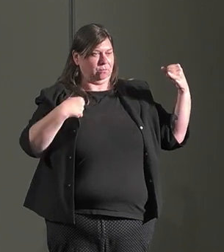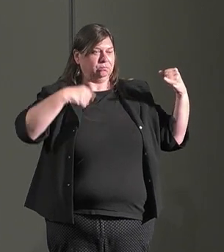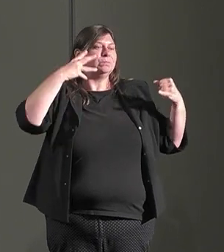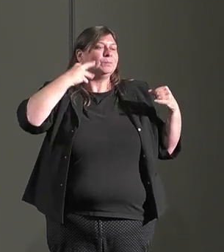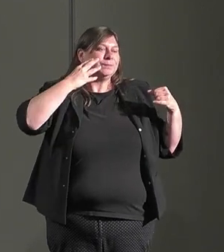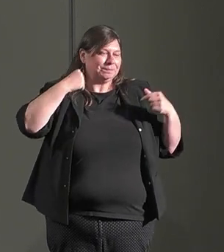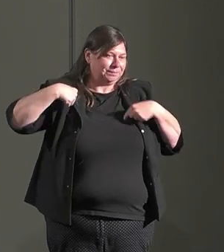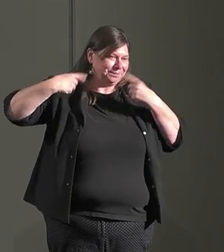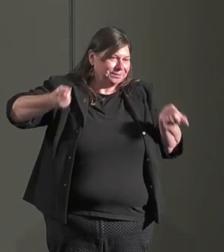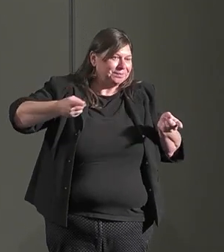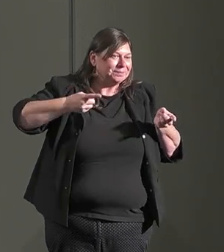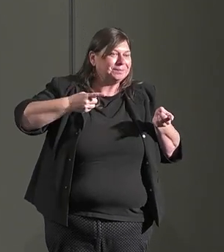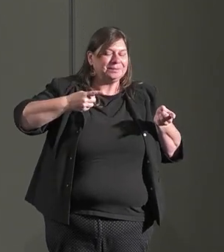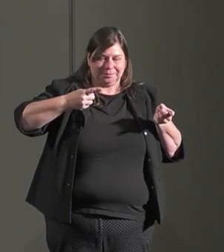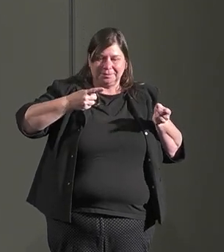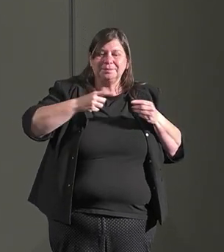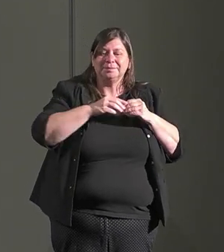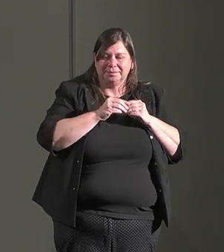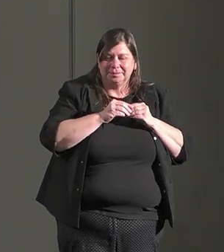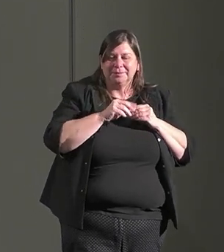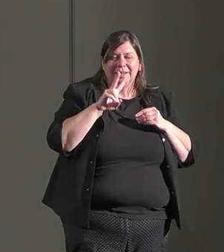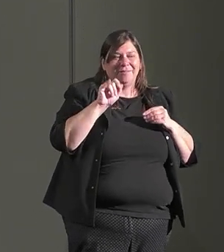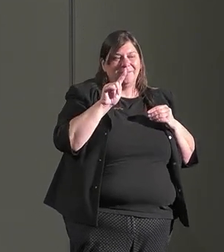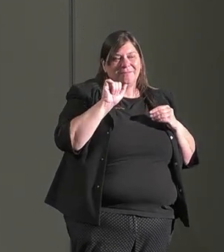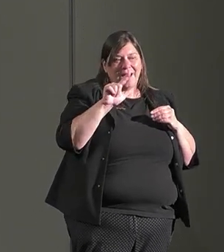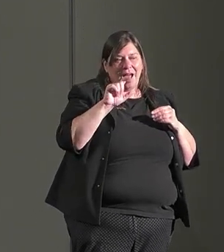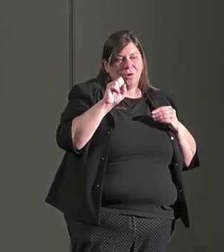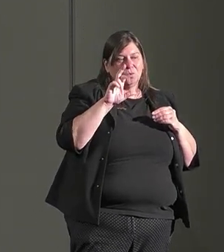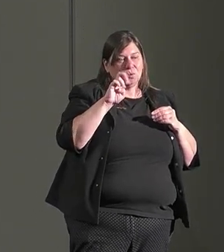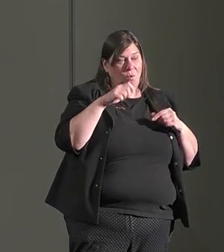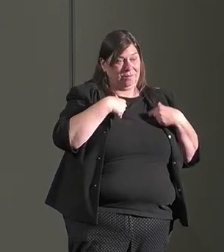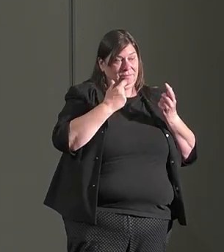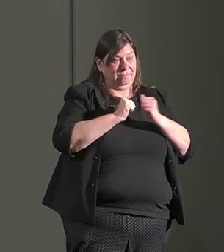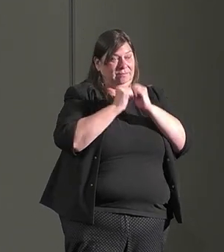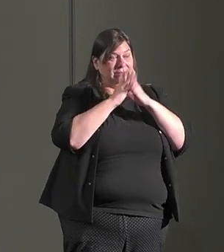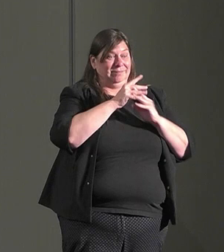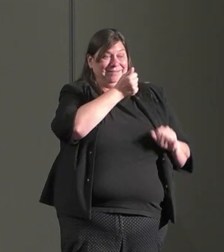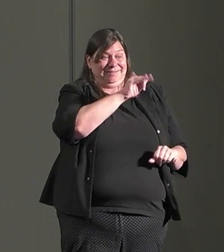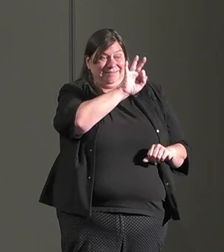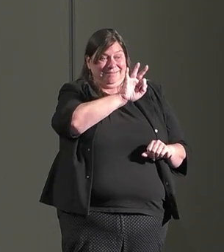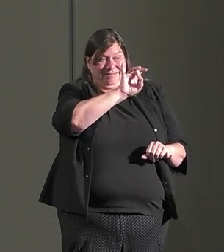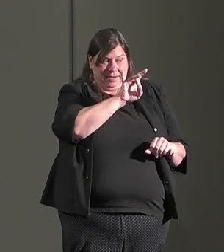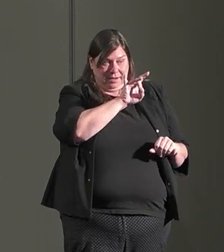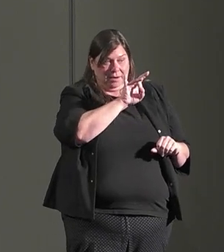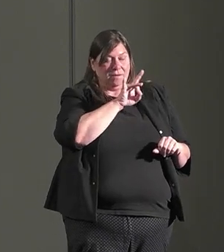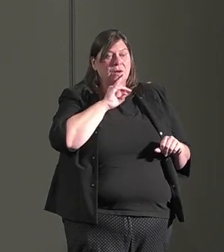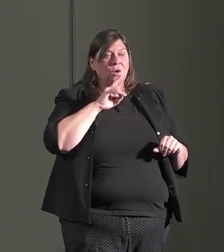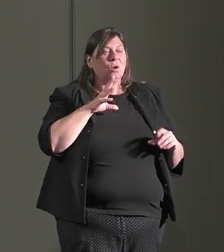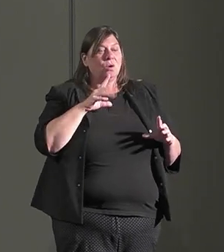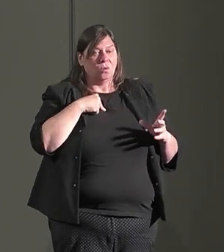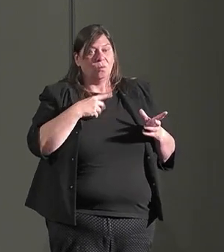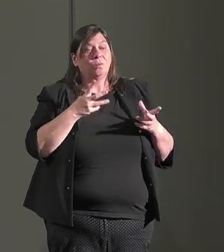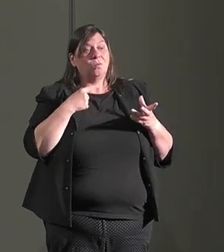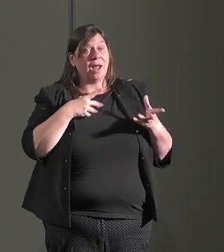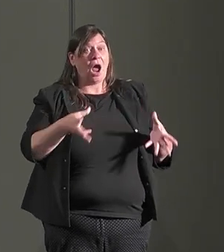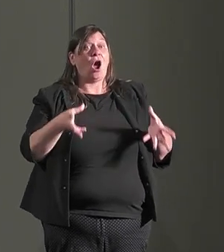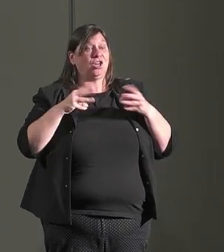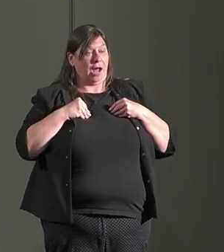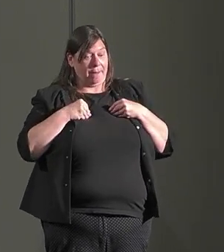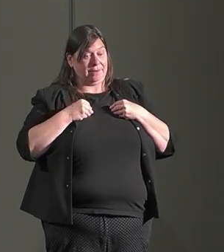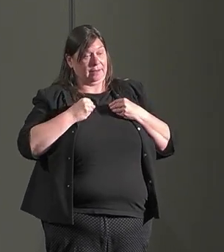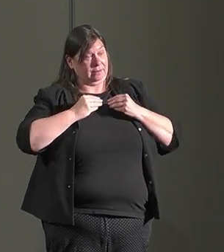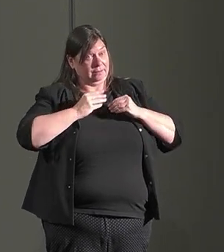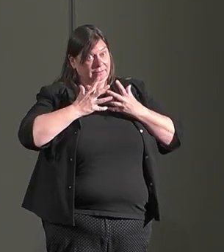since VitalSource was in the marketplace adopting and recognize for the work we've done. Love to